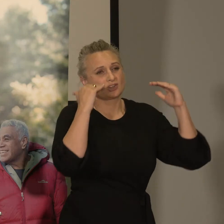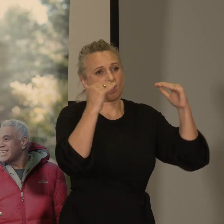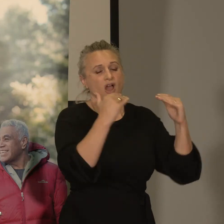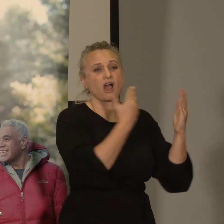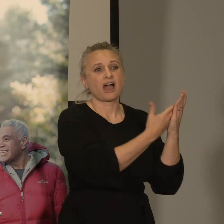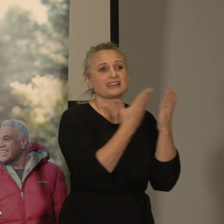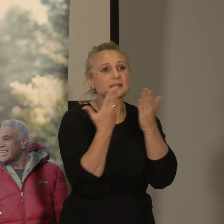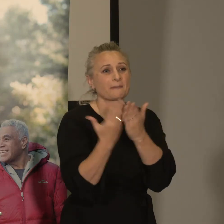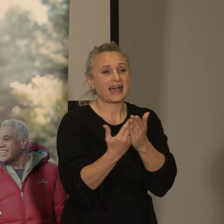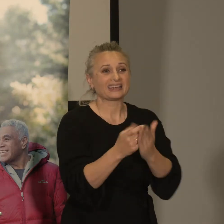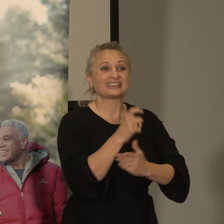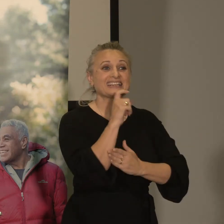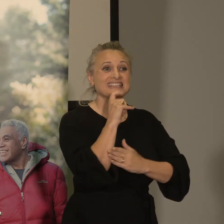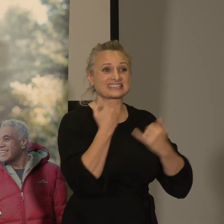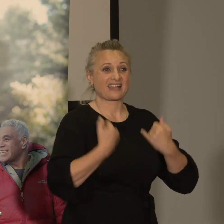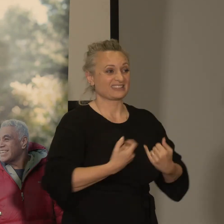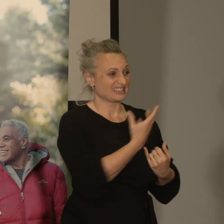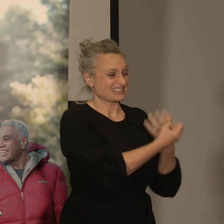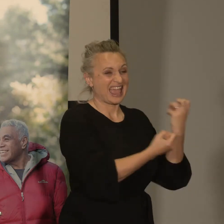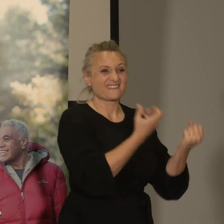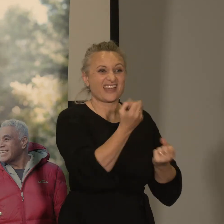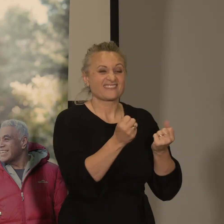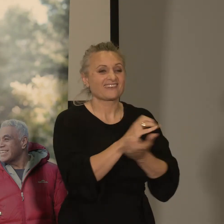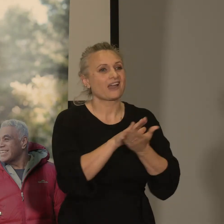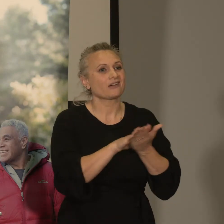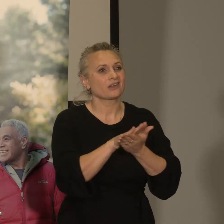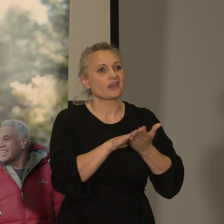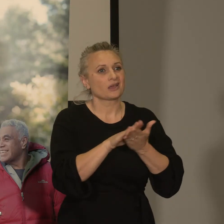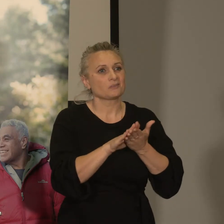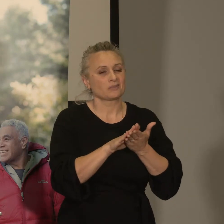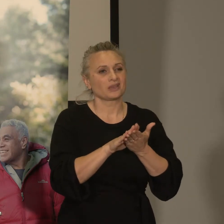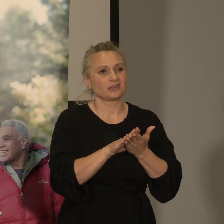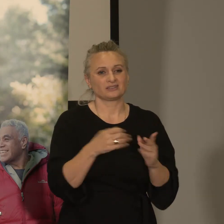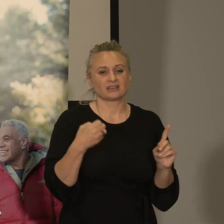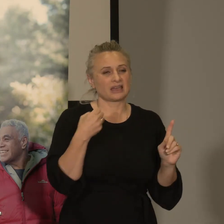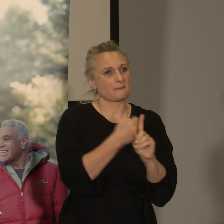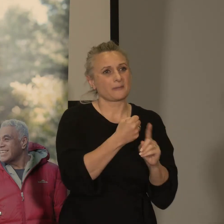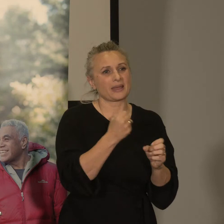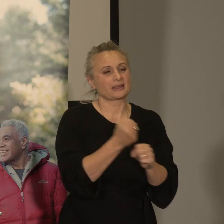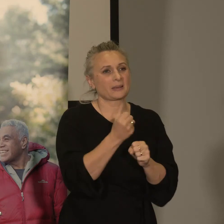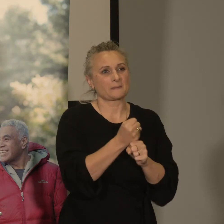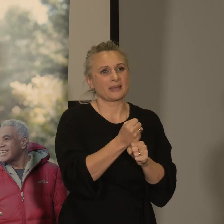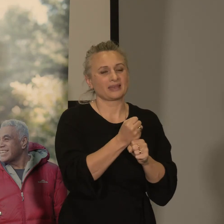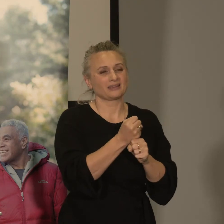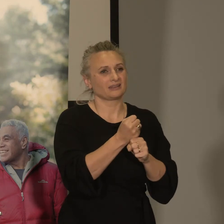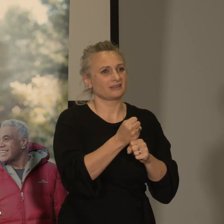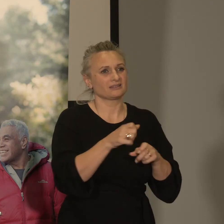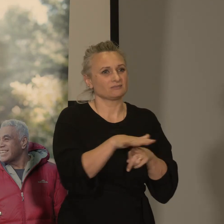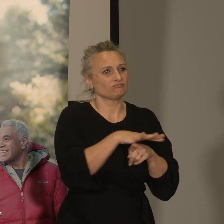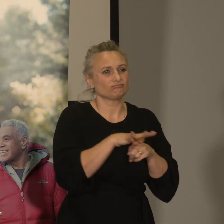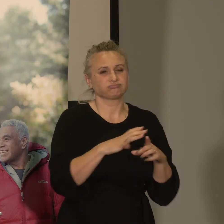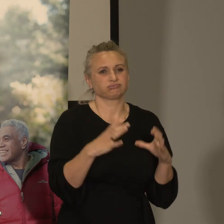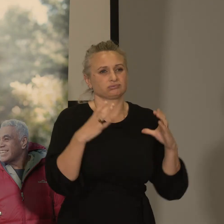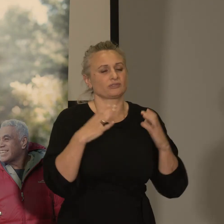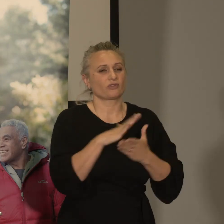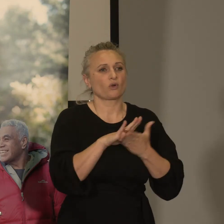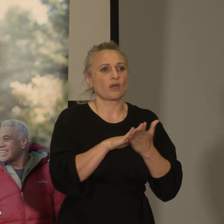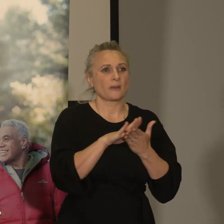sicknesses and vacancies